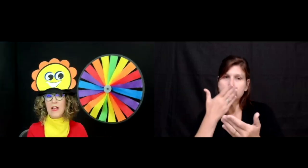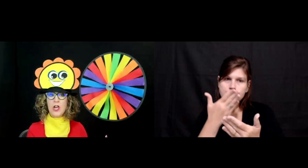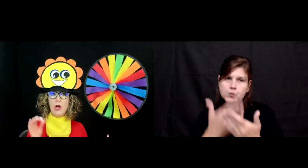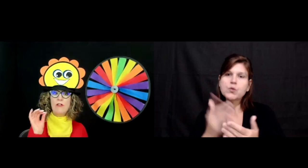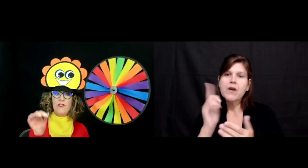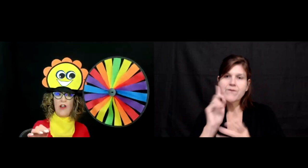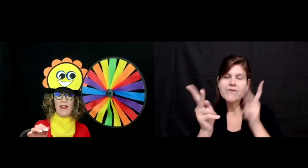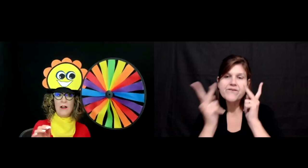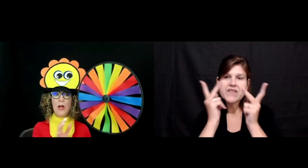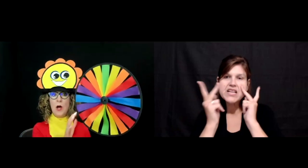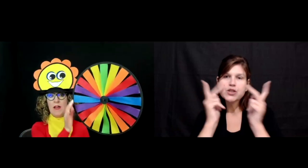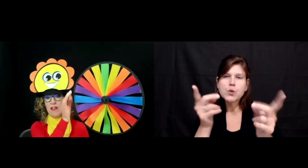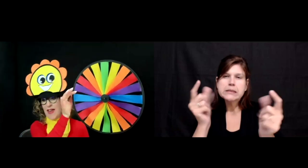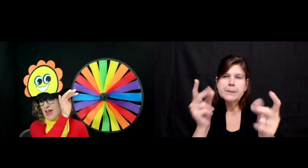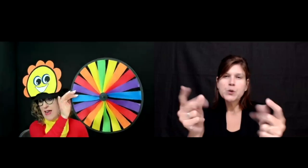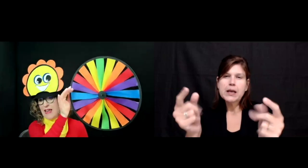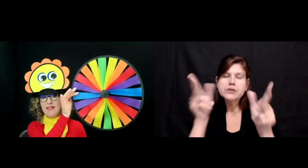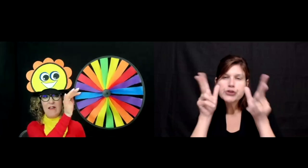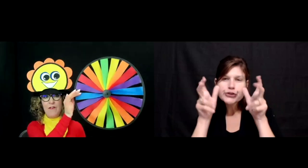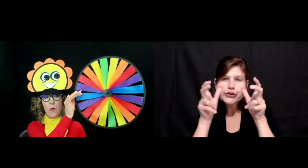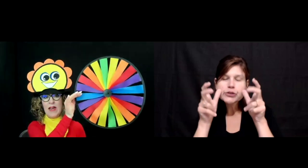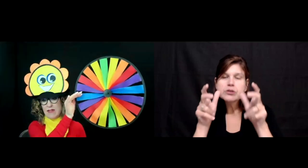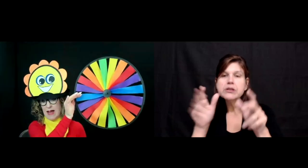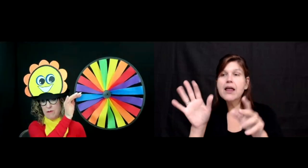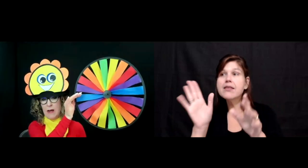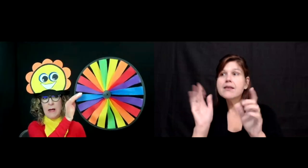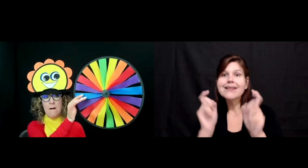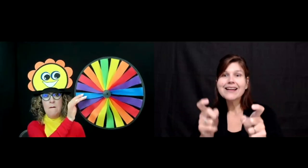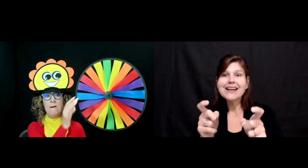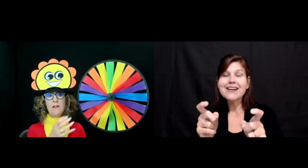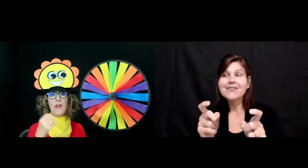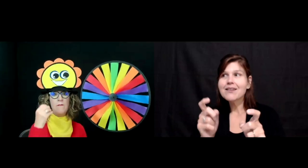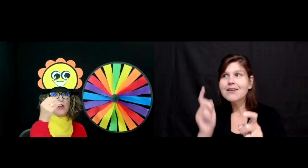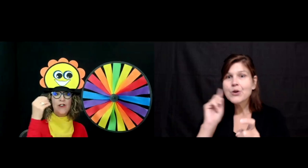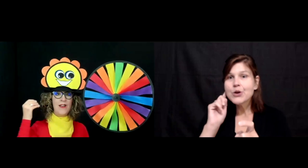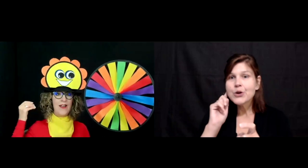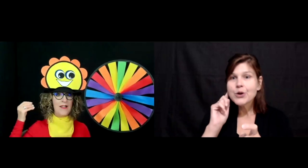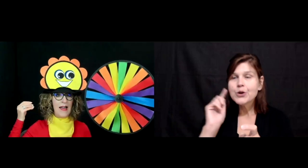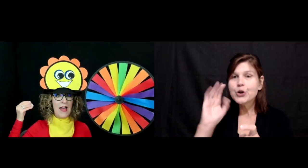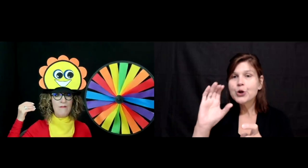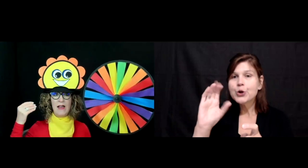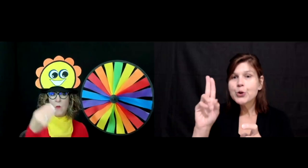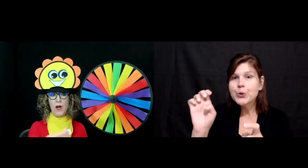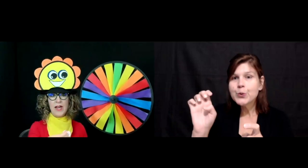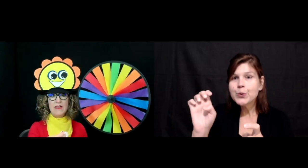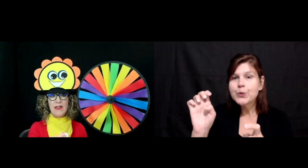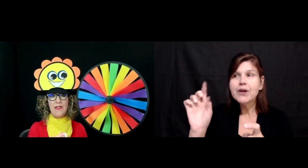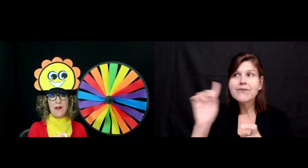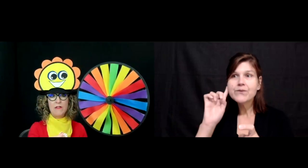And it cues the child because they're listening for the "wee" sound. So their vision and hearing are working together